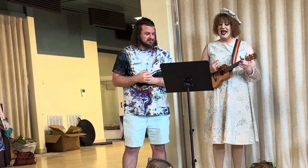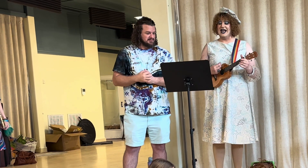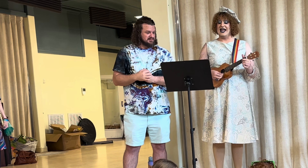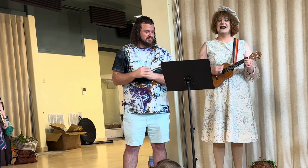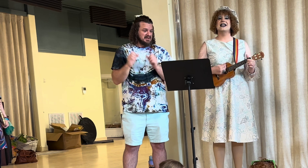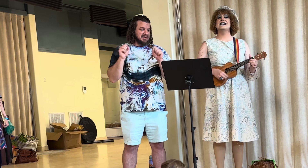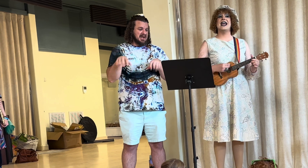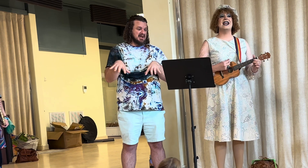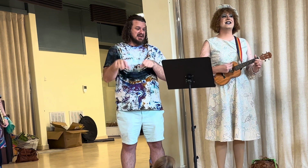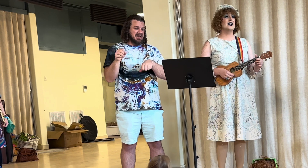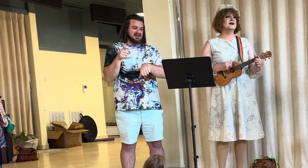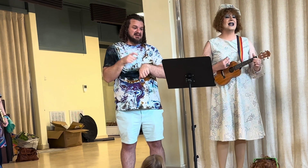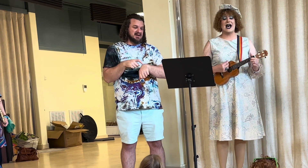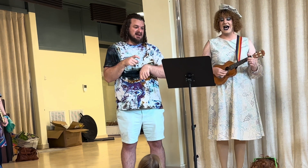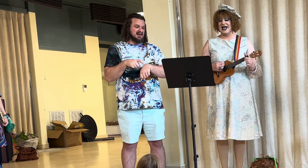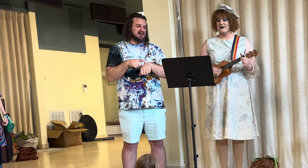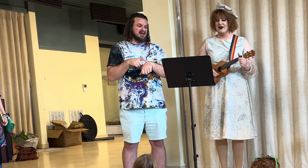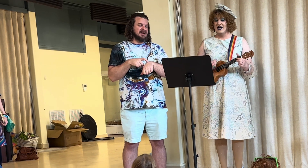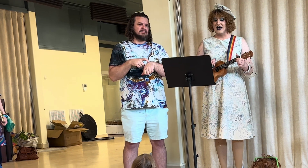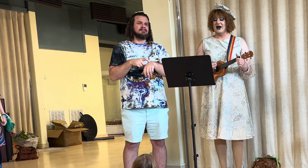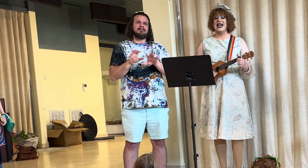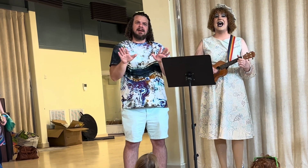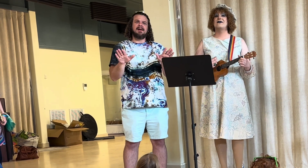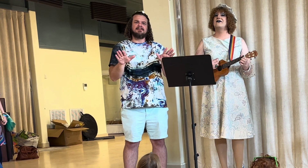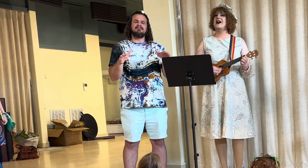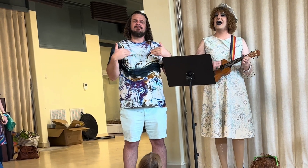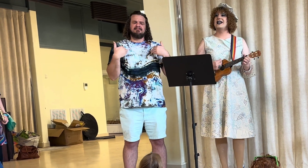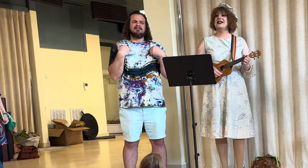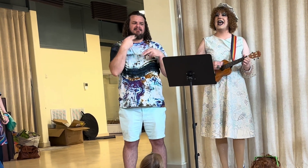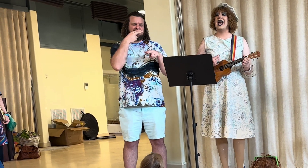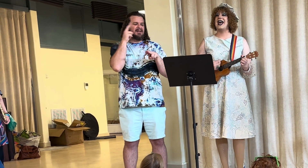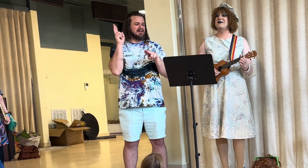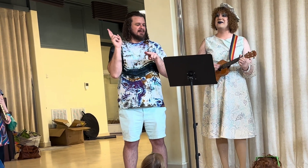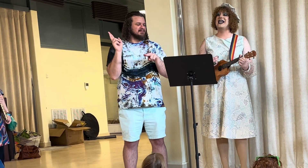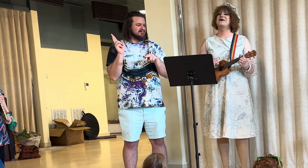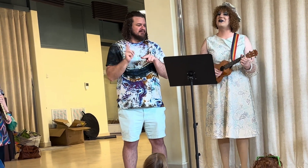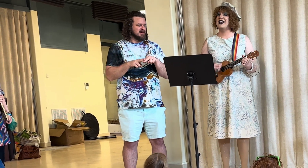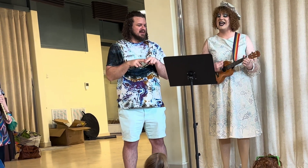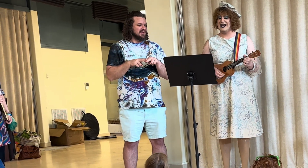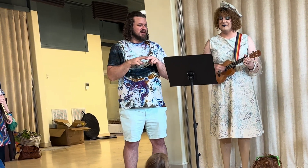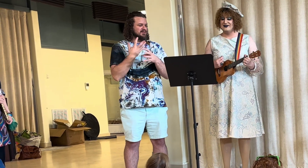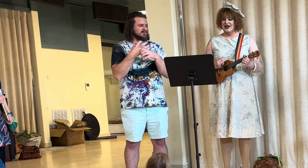And it can take some time, but have fun and be free.